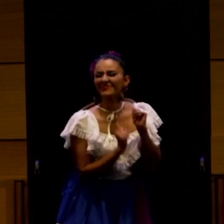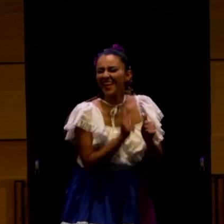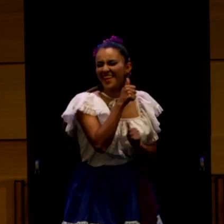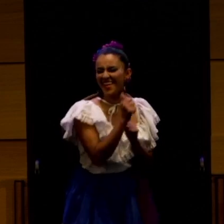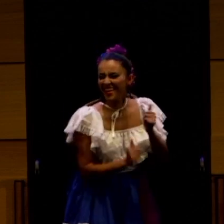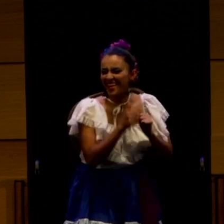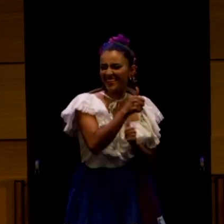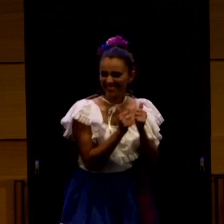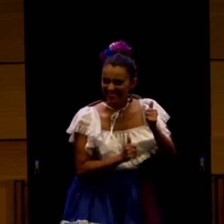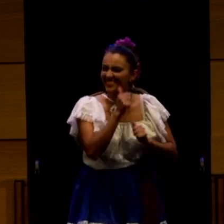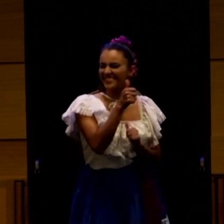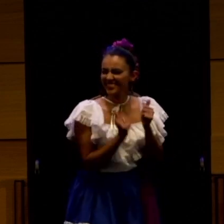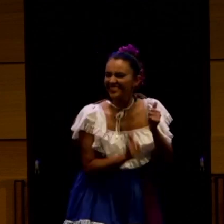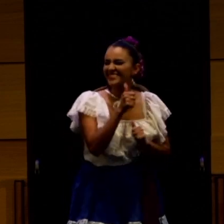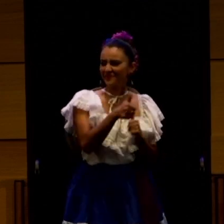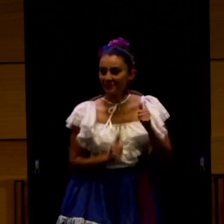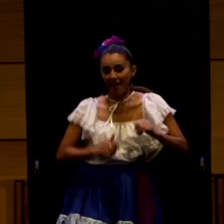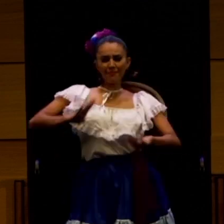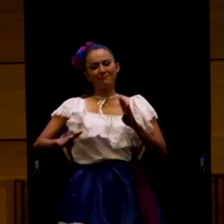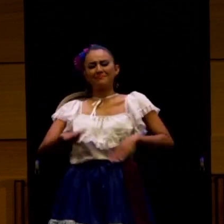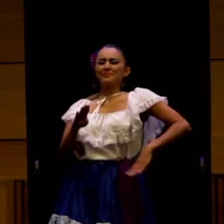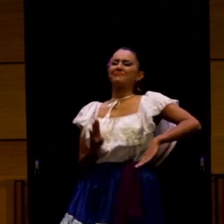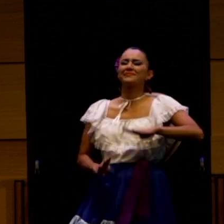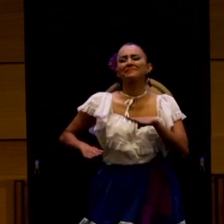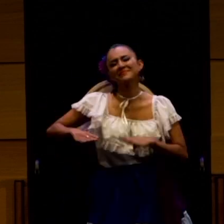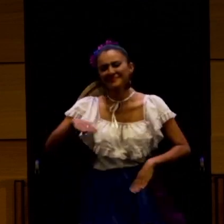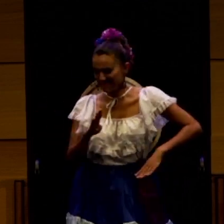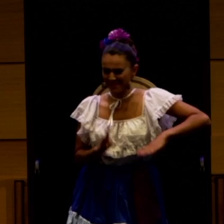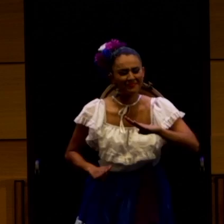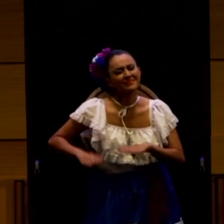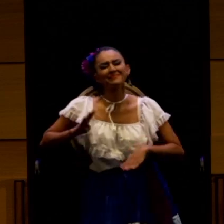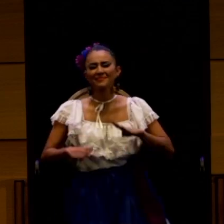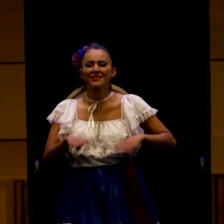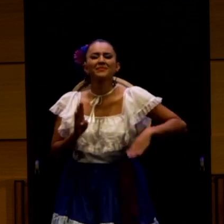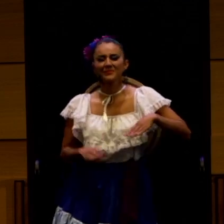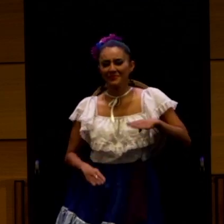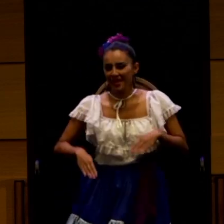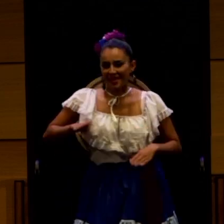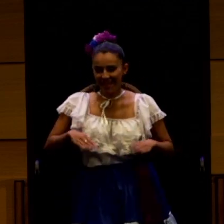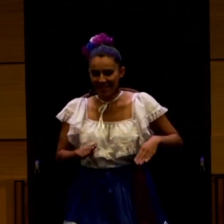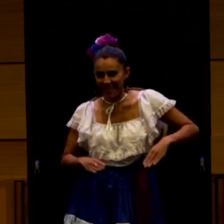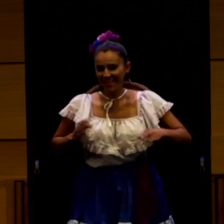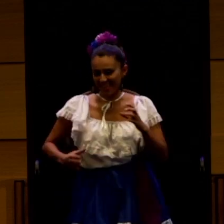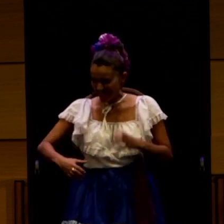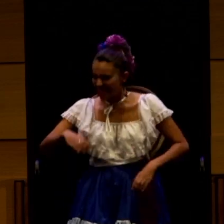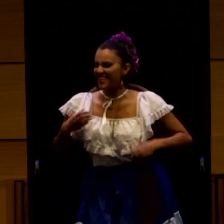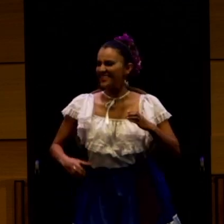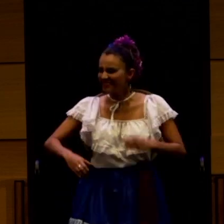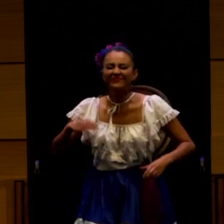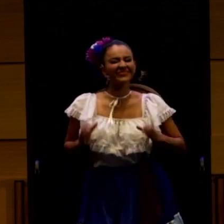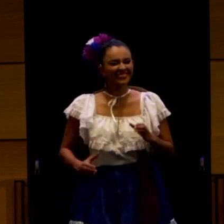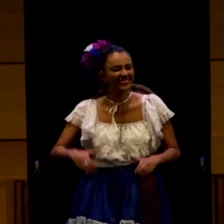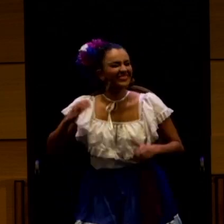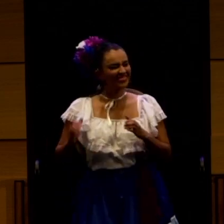(sign description: Nataly is performing a story using the Colombian Sign Language alphabet.)